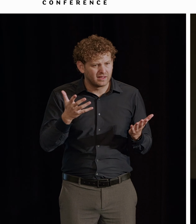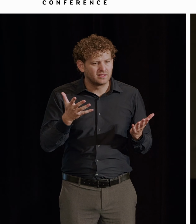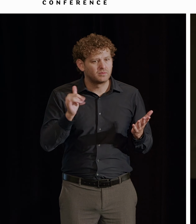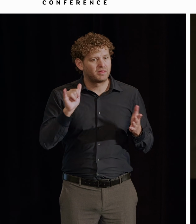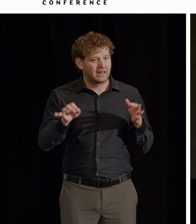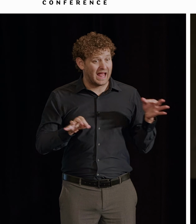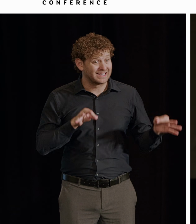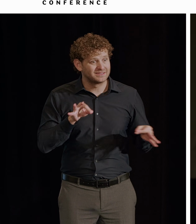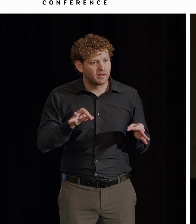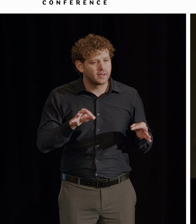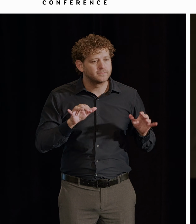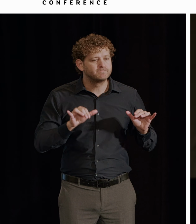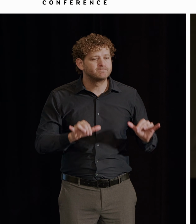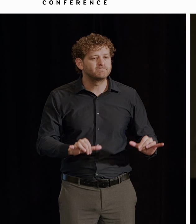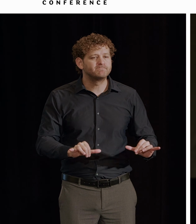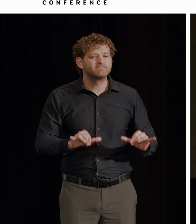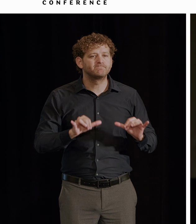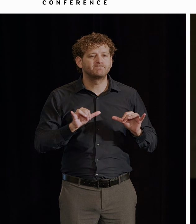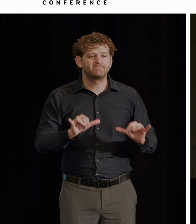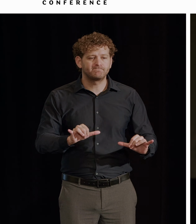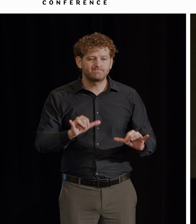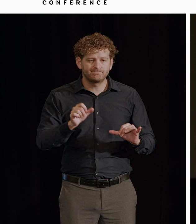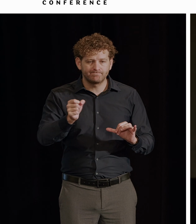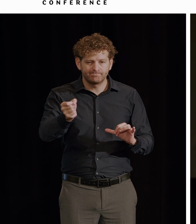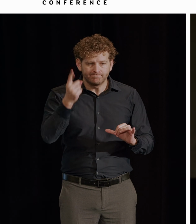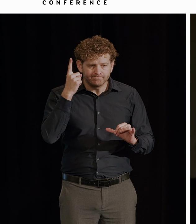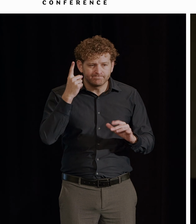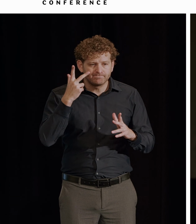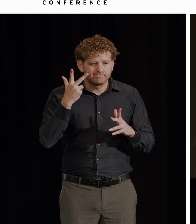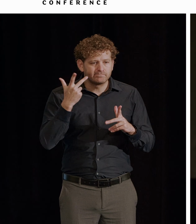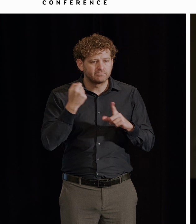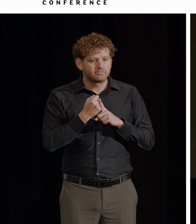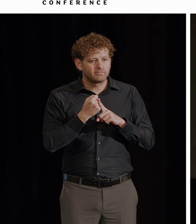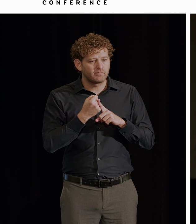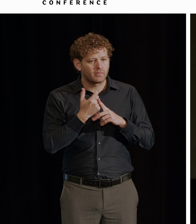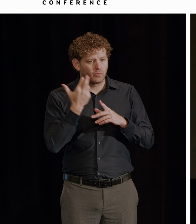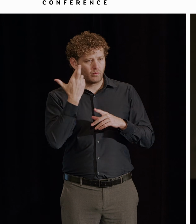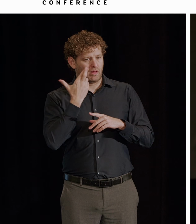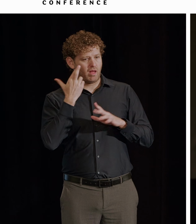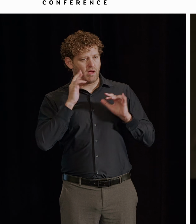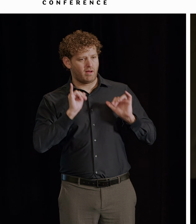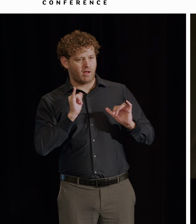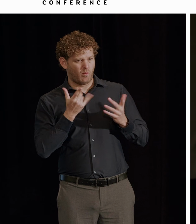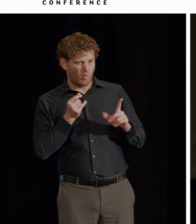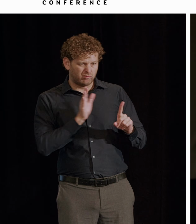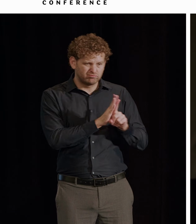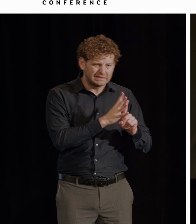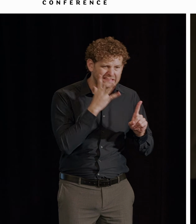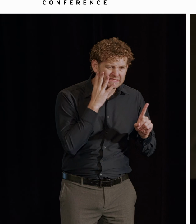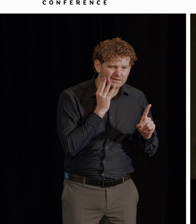and how that pain point could potentially be experienced by those people with memory loss,